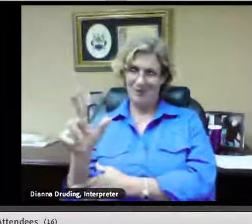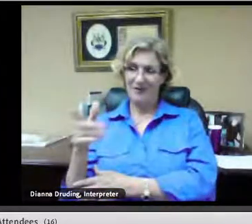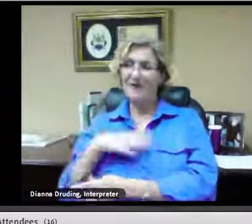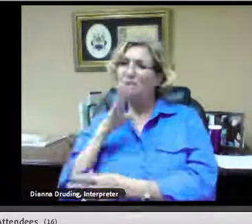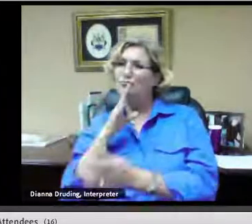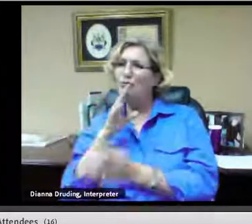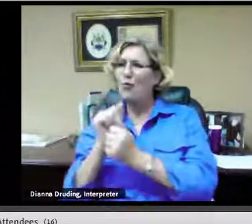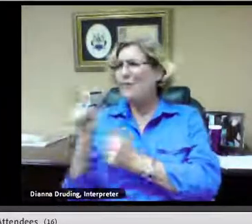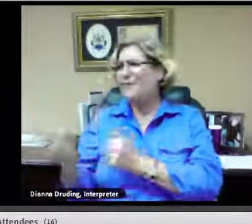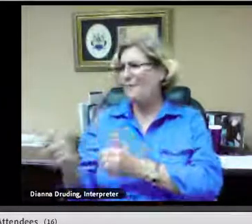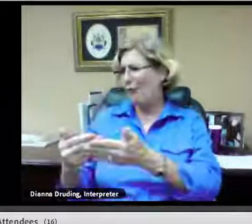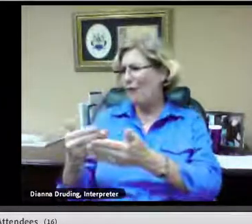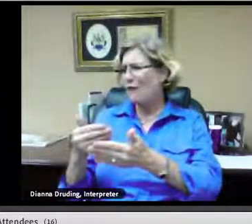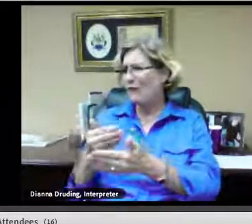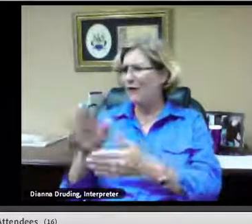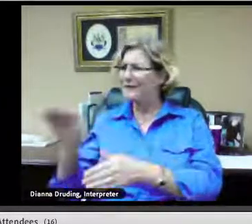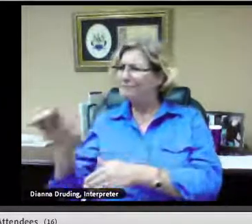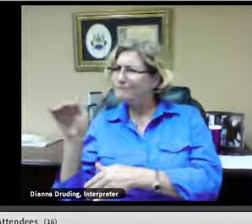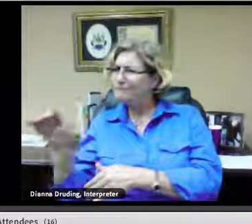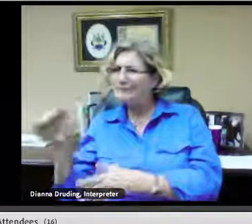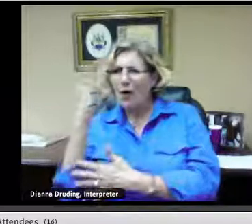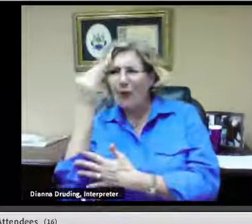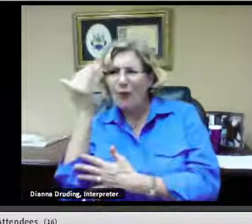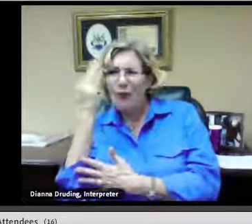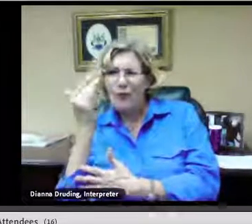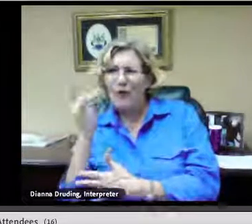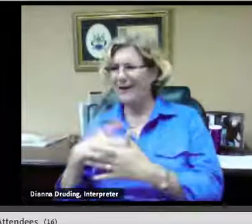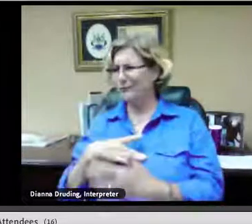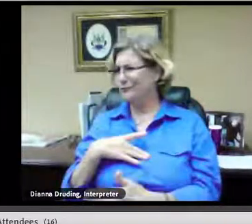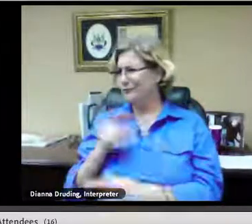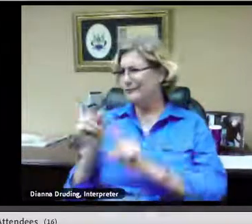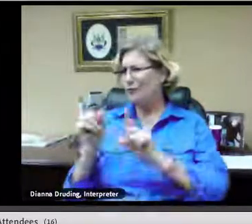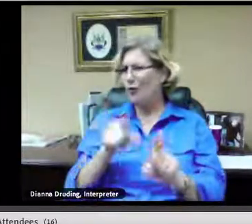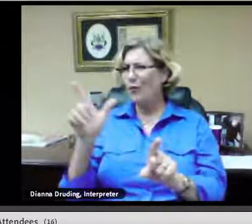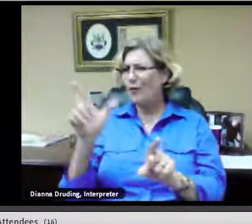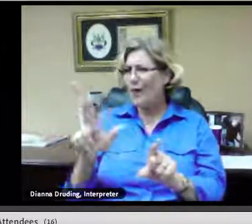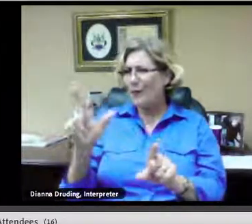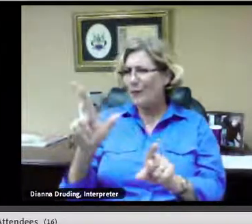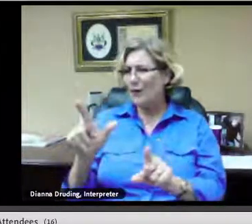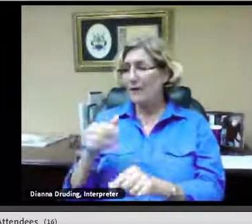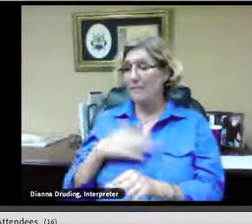why do you like to go to the library?" My perception of the library is, you know, words